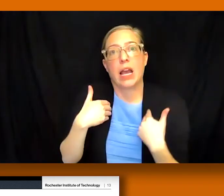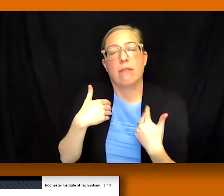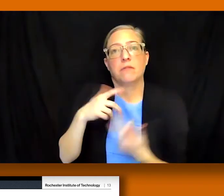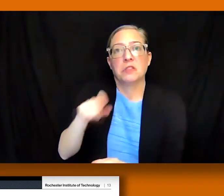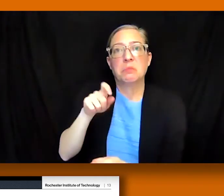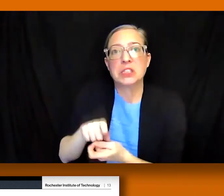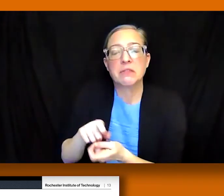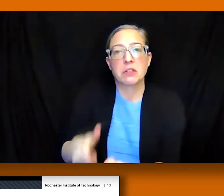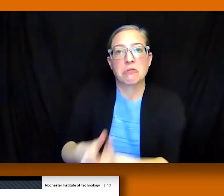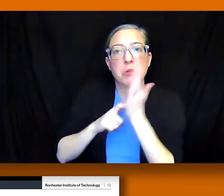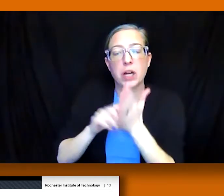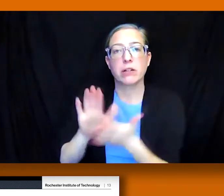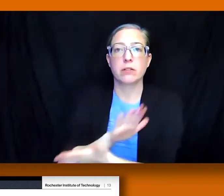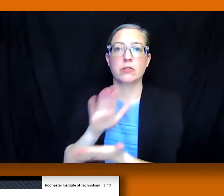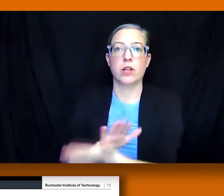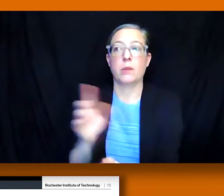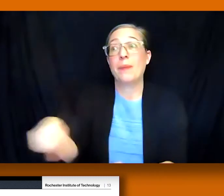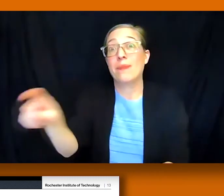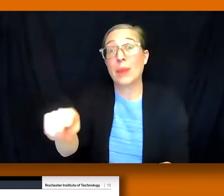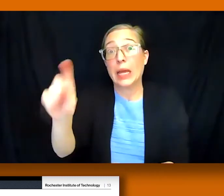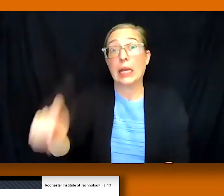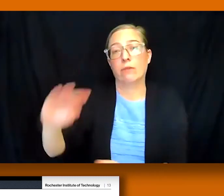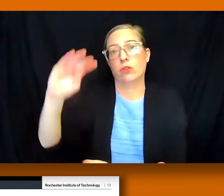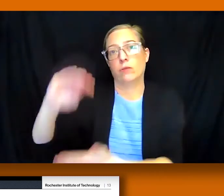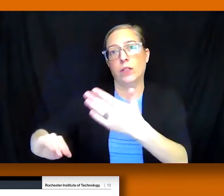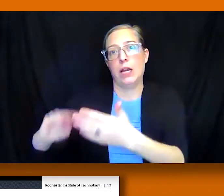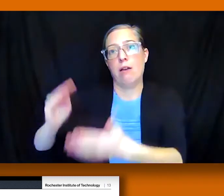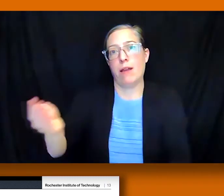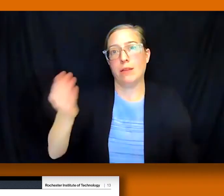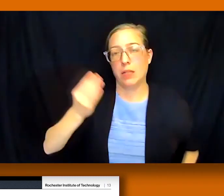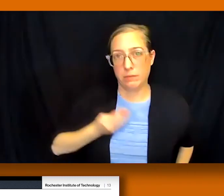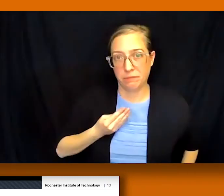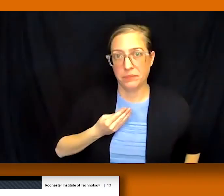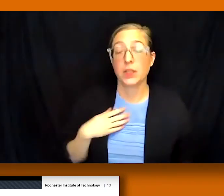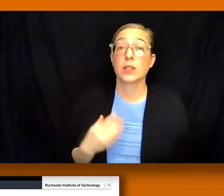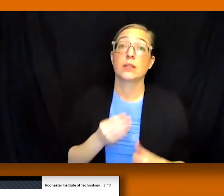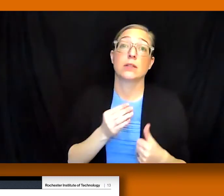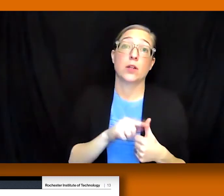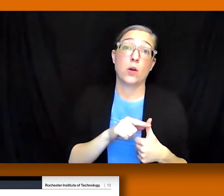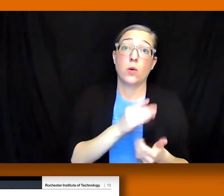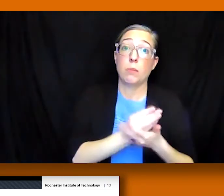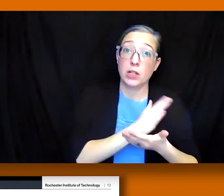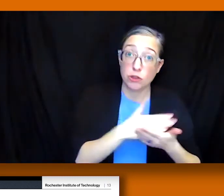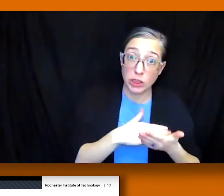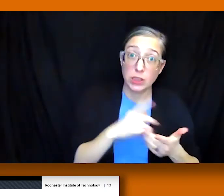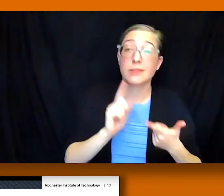a detailed budget, budget justification, statement of work.